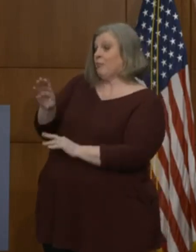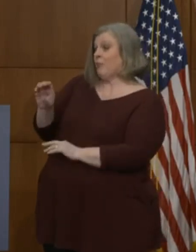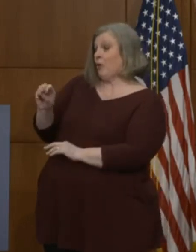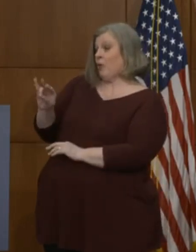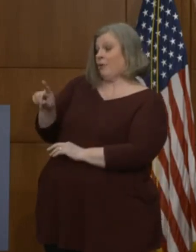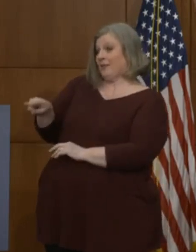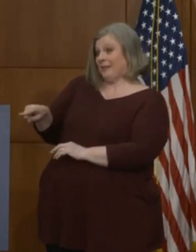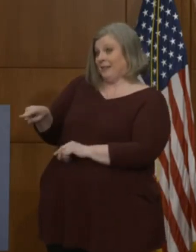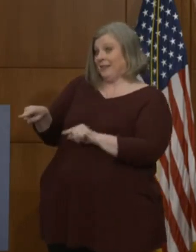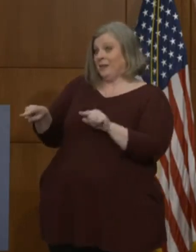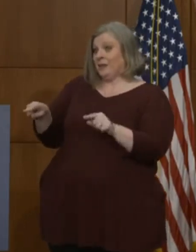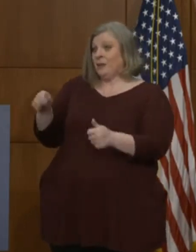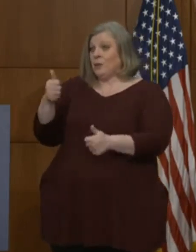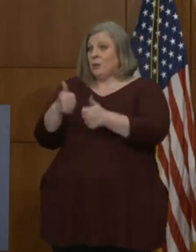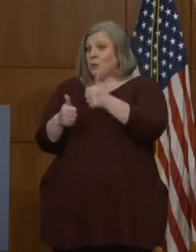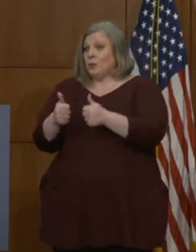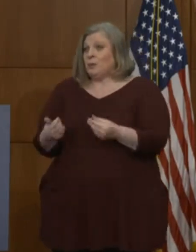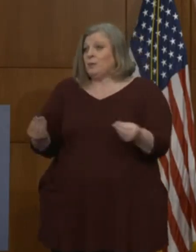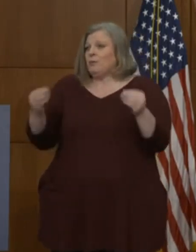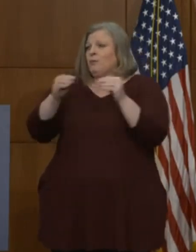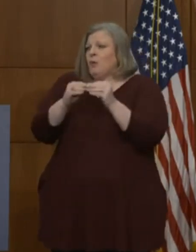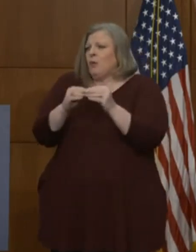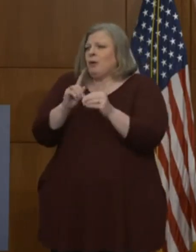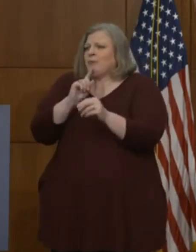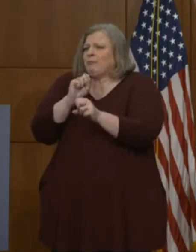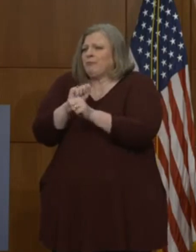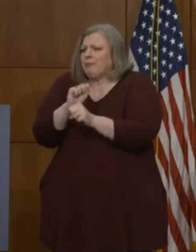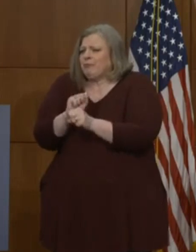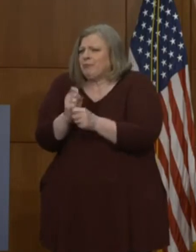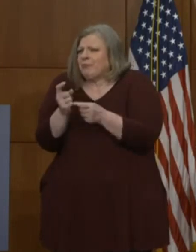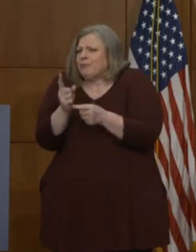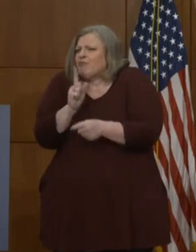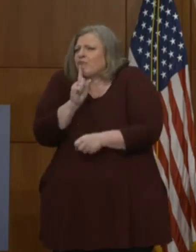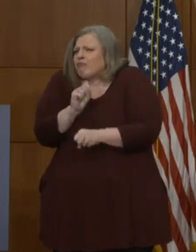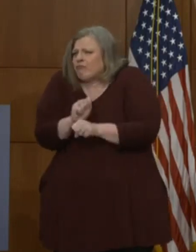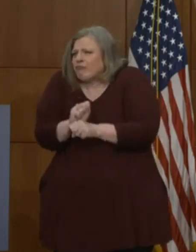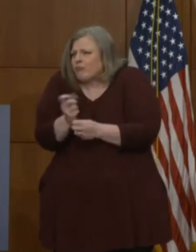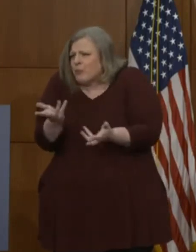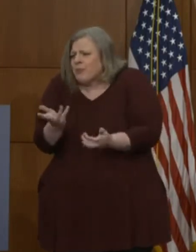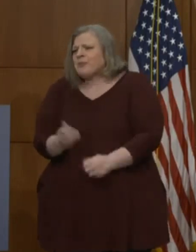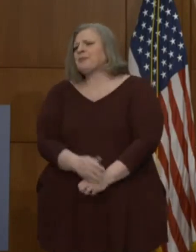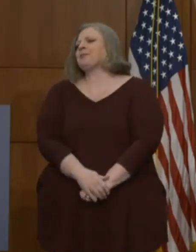THE DATA. ARE. THAT MAY BE A TRUE PERFECTION OF REALITY OF TRUE PERFECTION OF REALITY OF WHAT’S GOING ON THERE SO I WHAT’S GOING ON THERE SO I THINK WHAT’S REALLY IMPORTANT